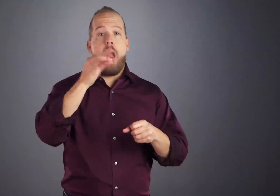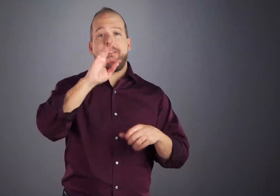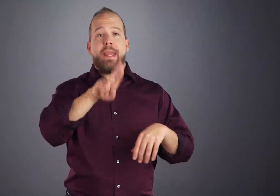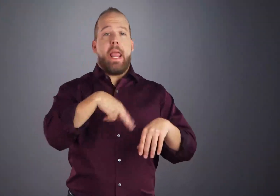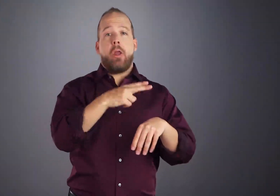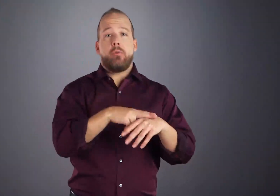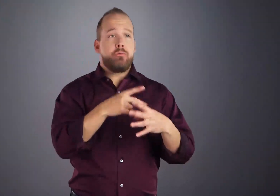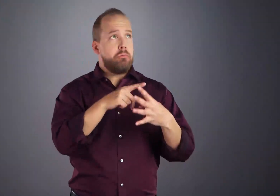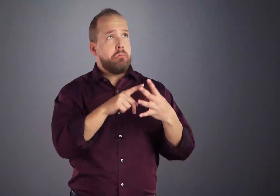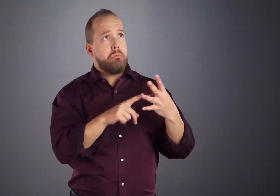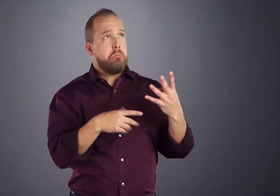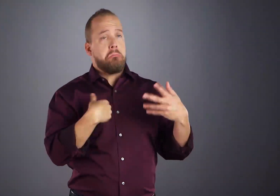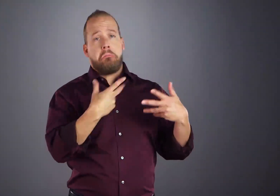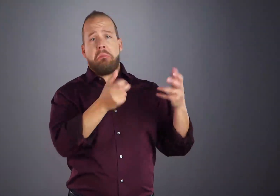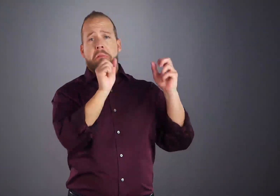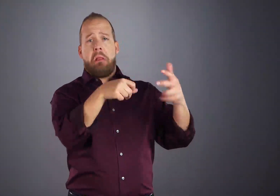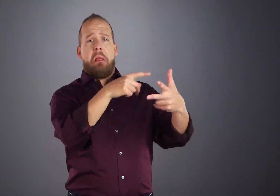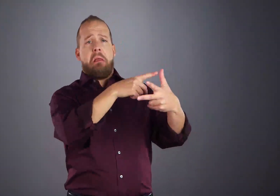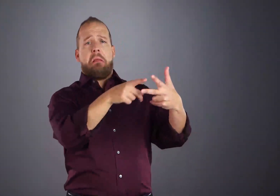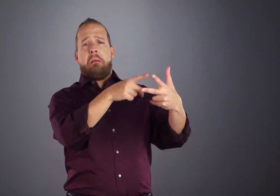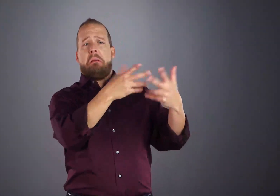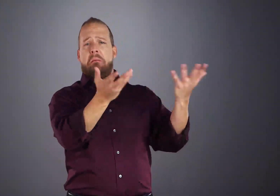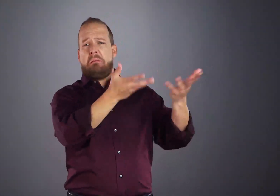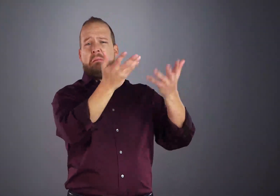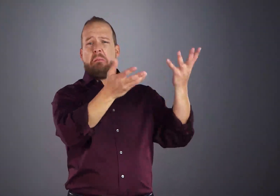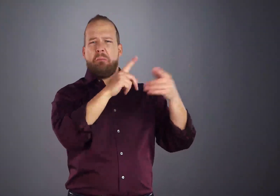Universal Mind or Spirit of Nature